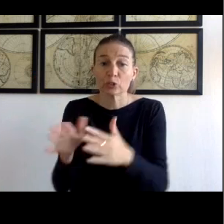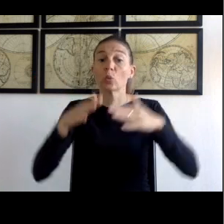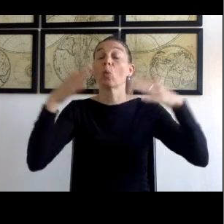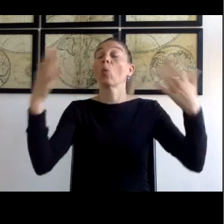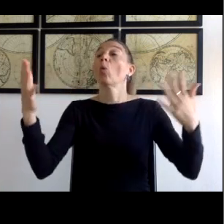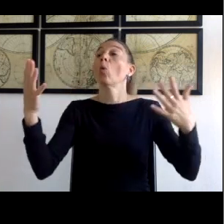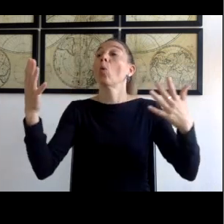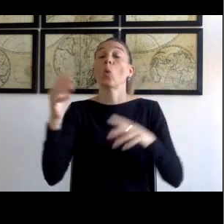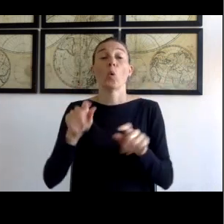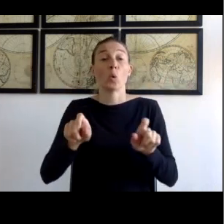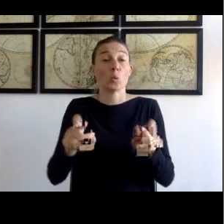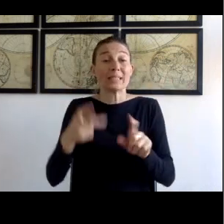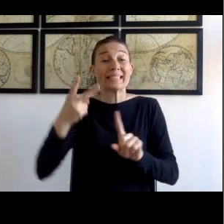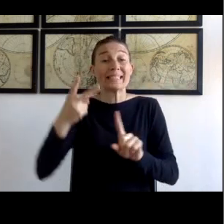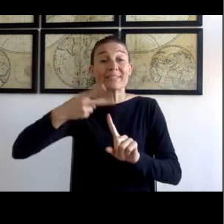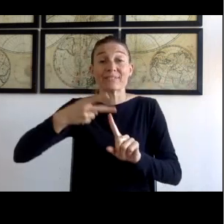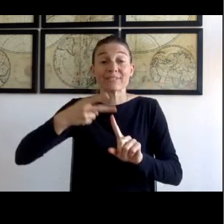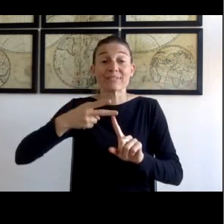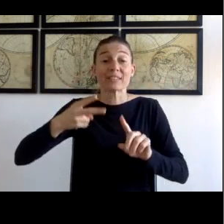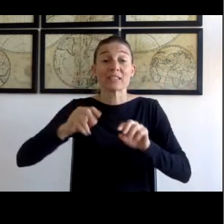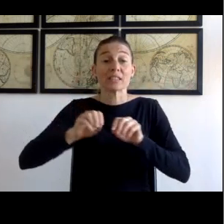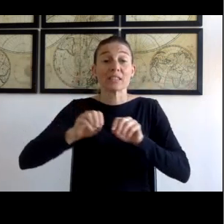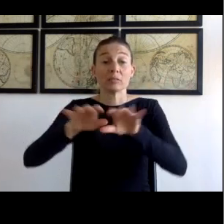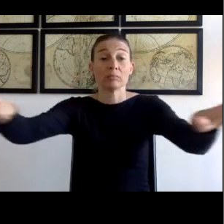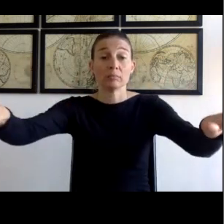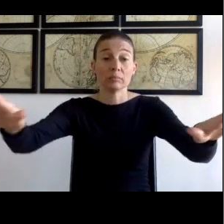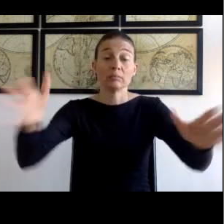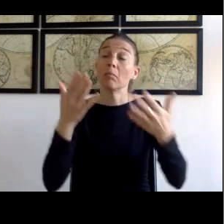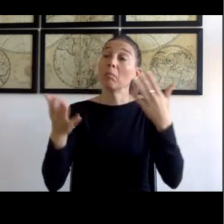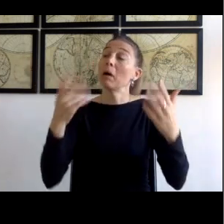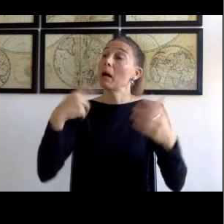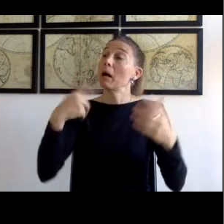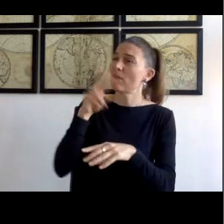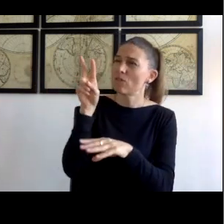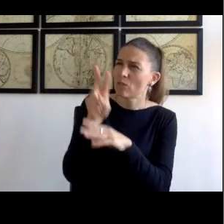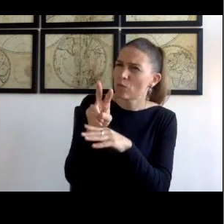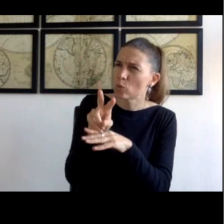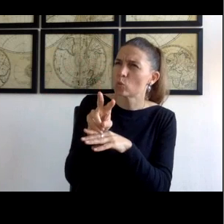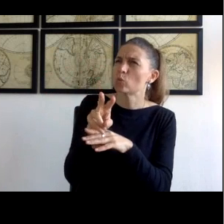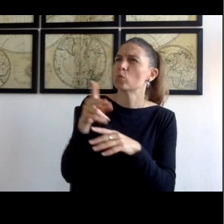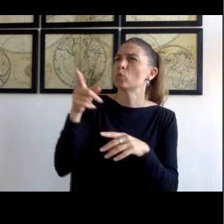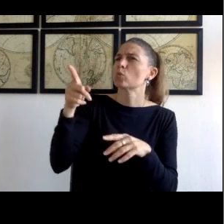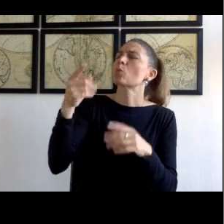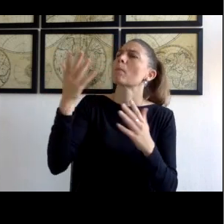for example, users, viewers with update information about the schedule of programs, for example.